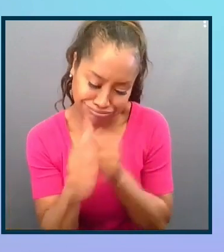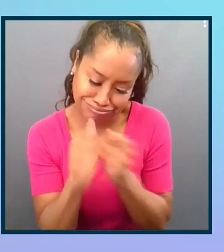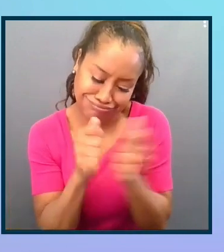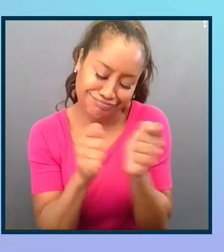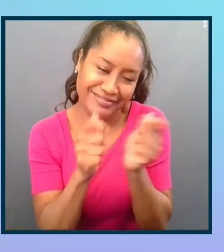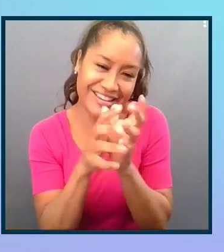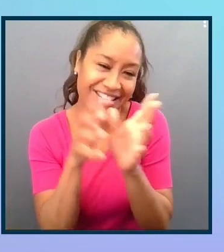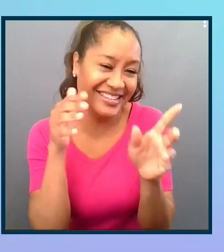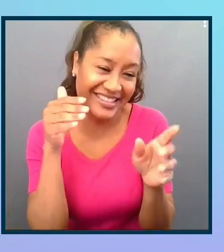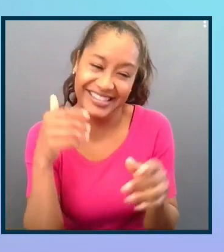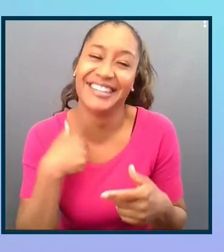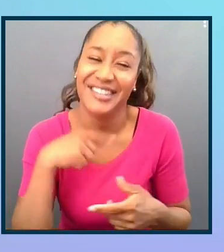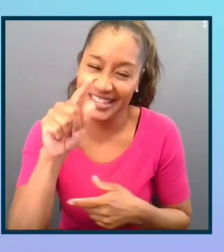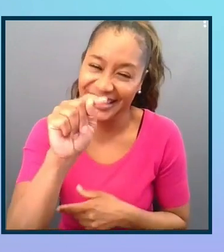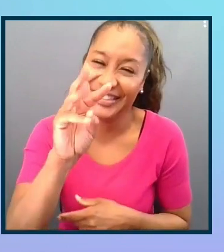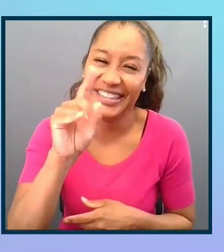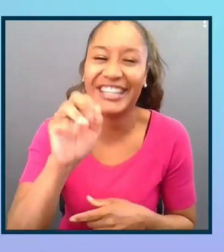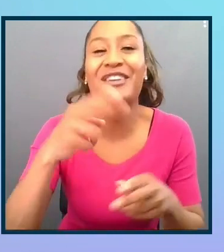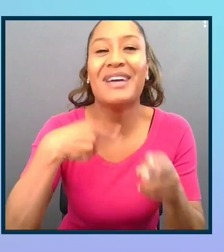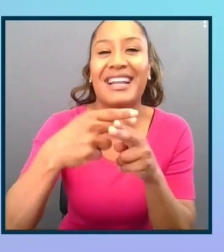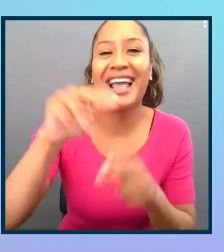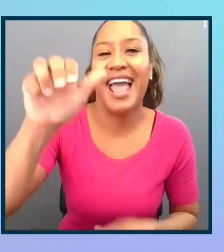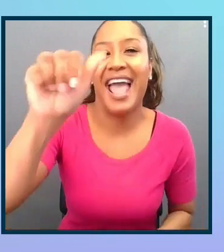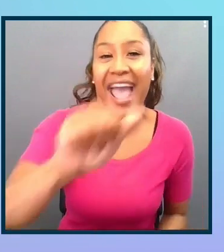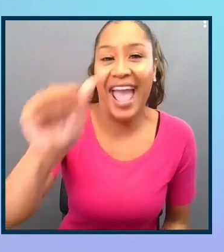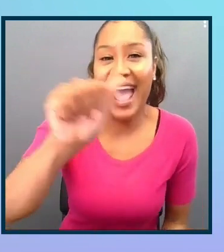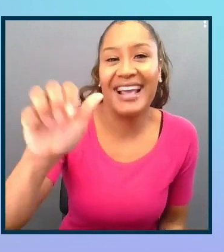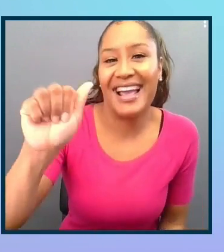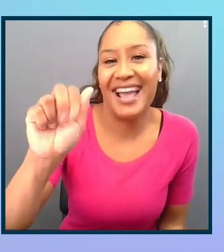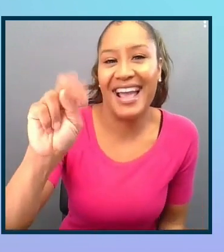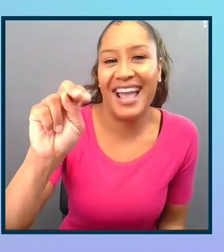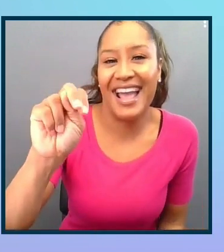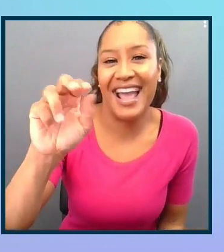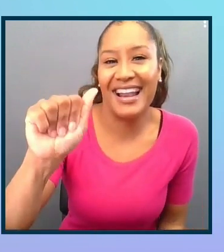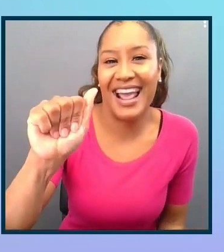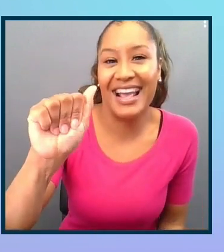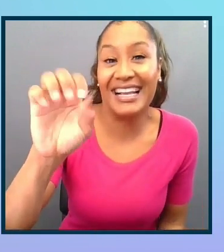My username is @anna, e as in echo, cook.